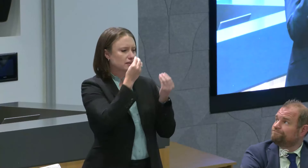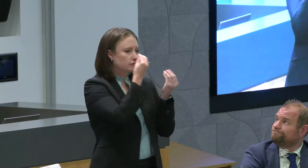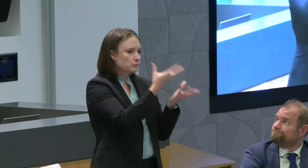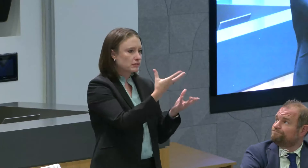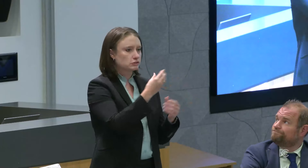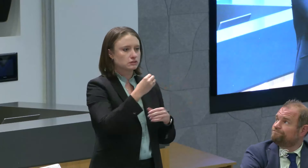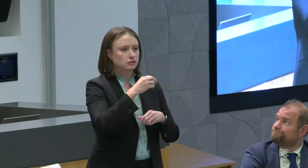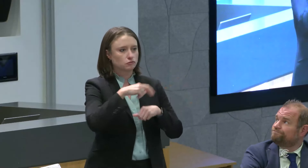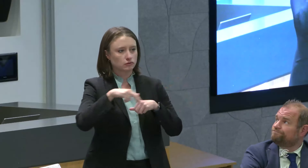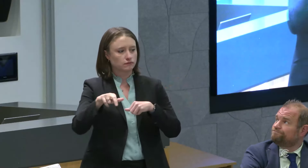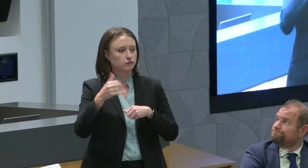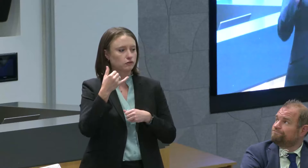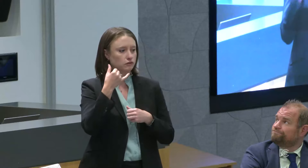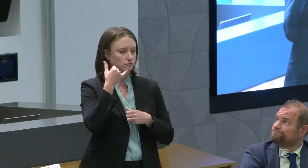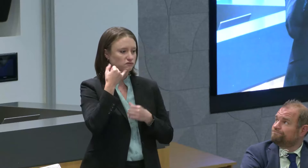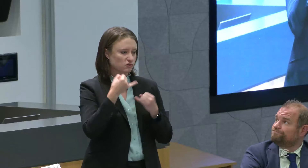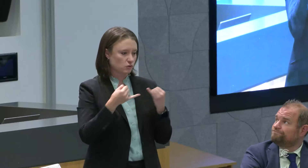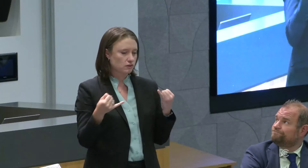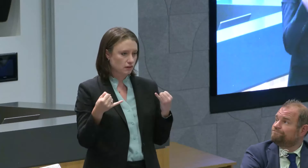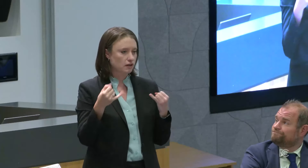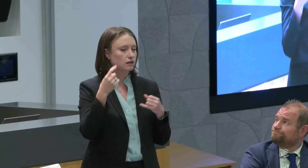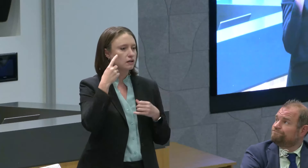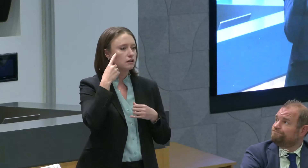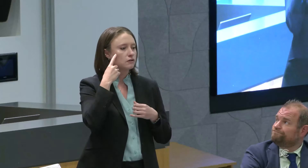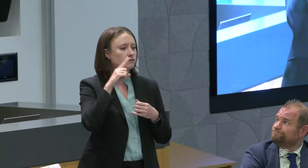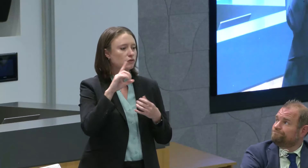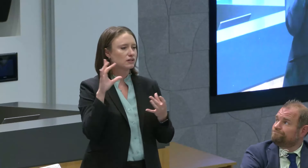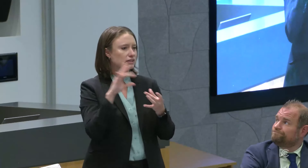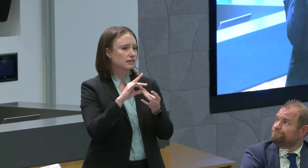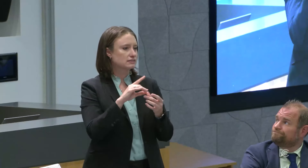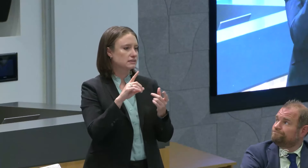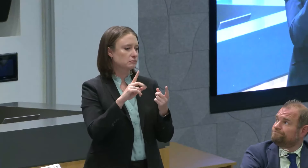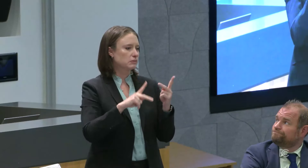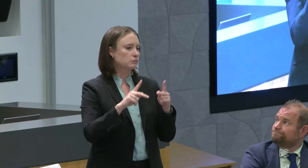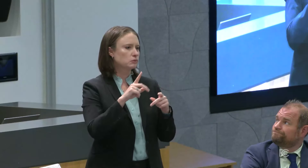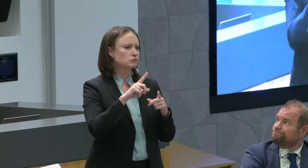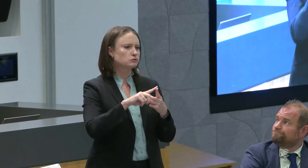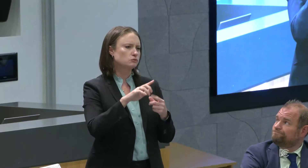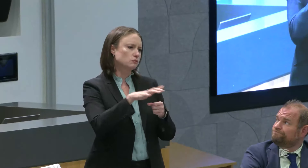LITTLE BIT ABOUT DIAL IT'S THE DISABILITY INFORMATION AND ACCESS LINE.